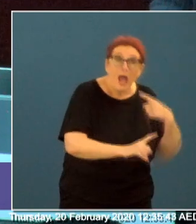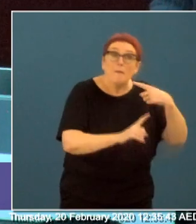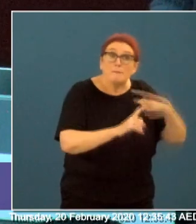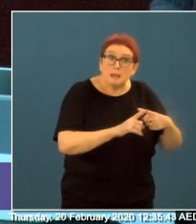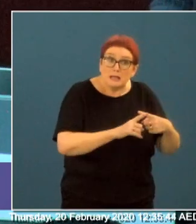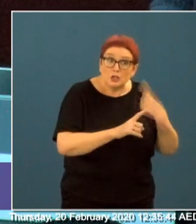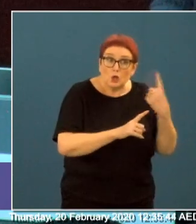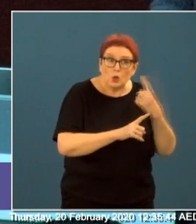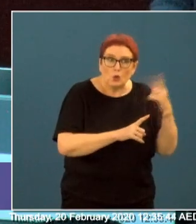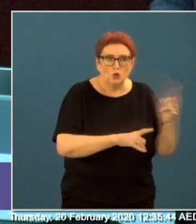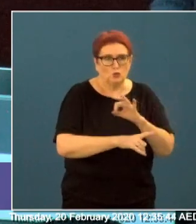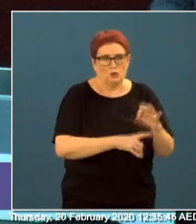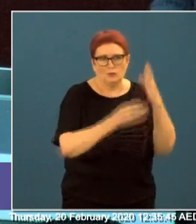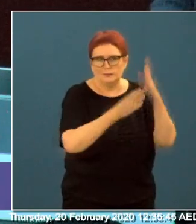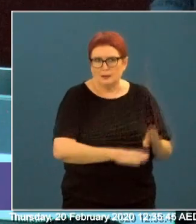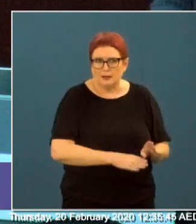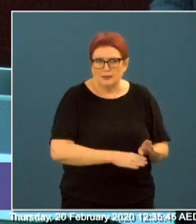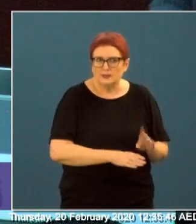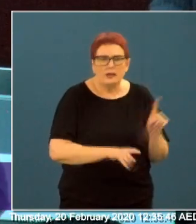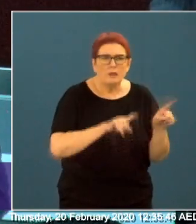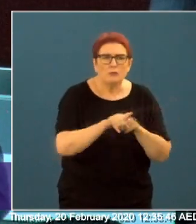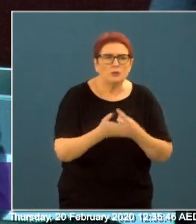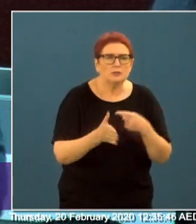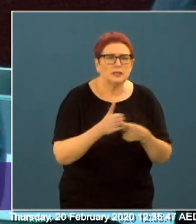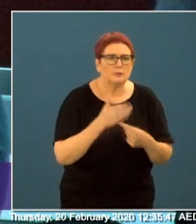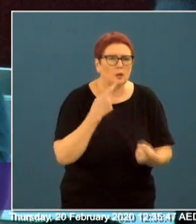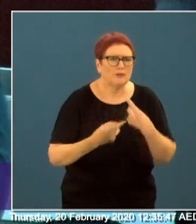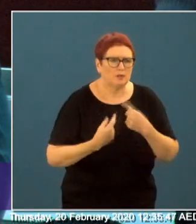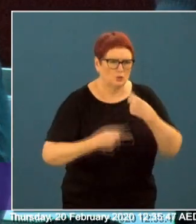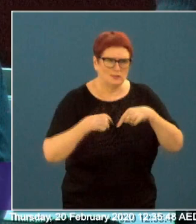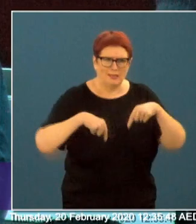what's the key message for the Royal Commission to understand,